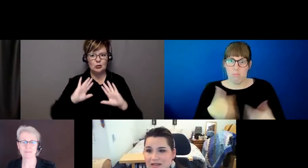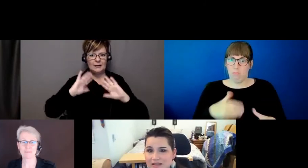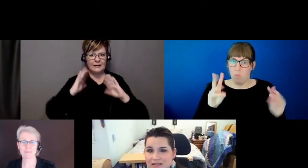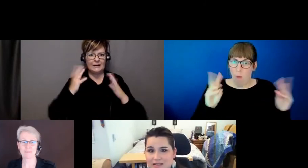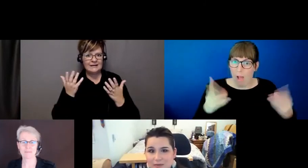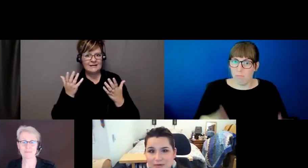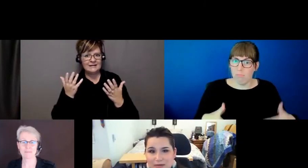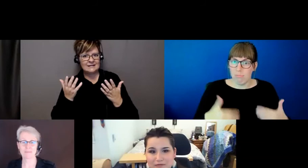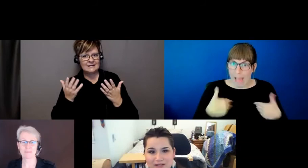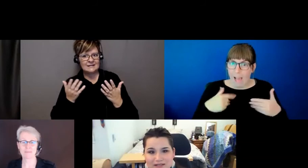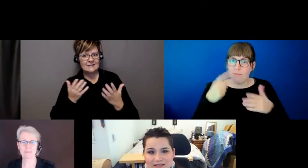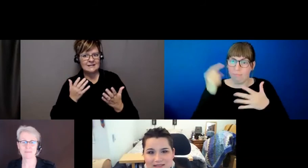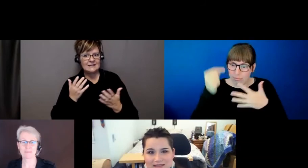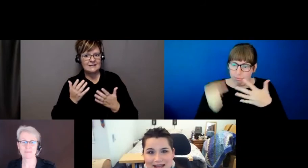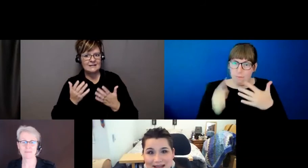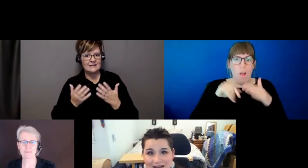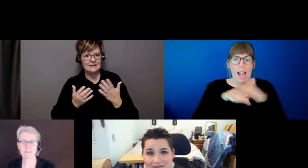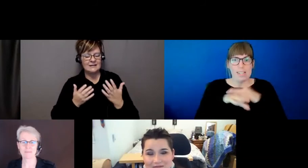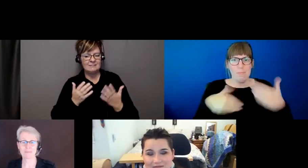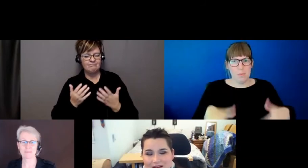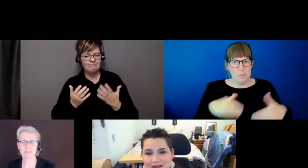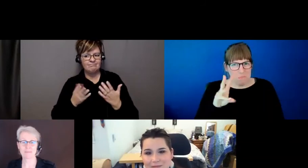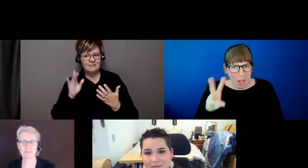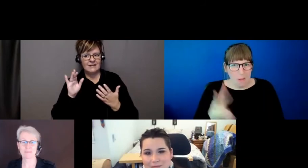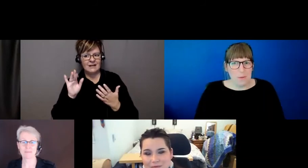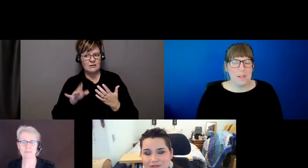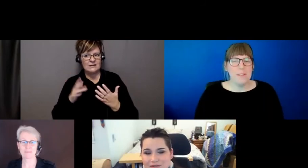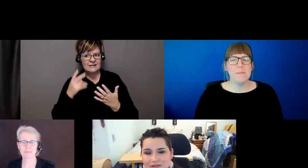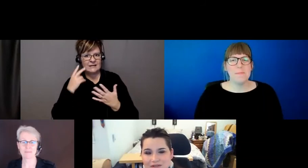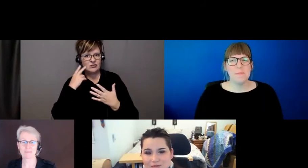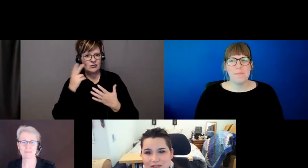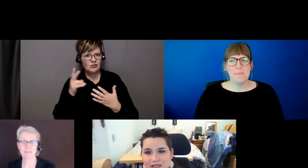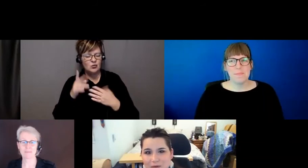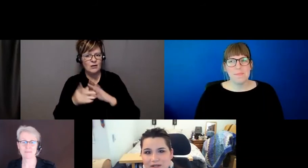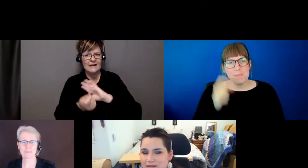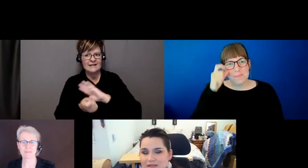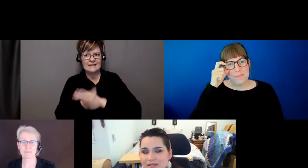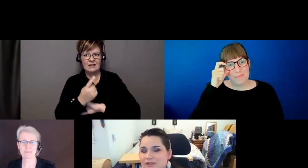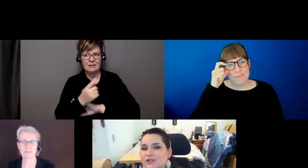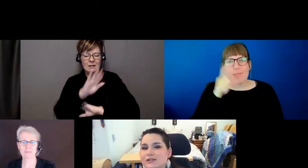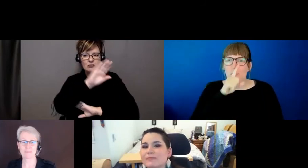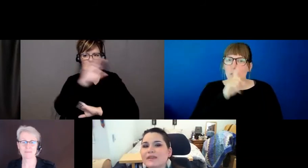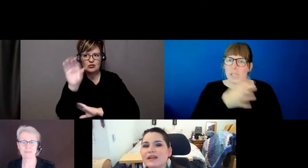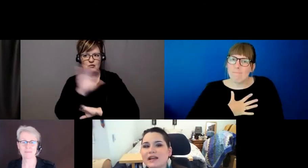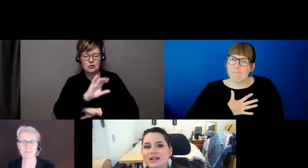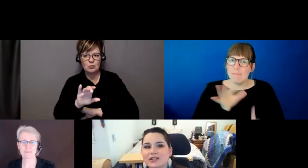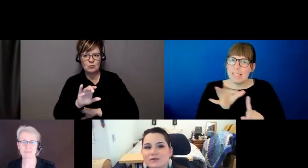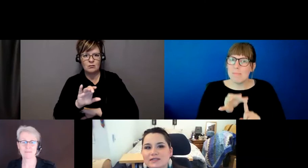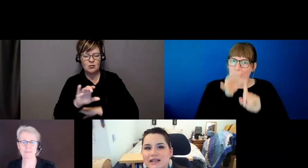THAT THESE ROUND-UP EVENTS HAVE WHICH IS REALLY QUITE SOMETHING SPECIAL. AND YOU DON'T SEE